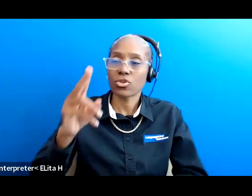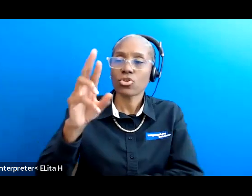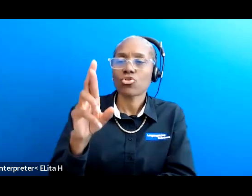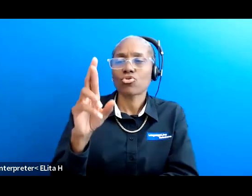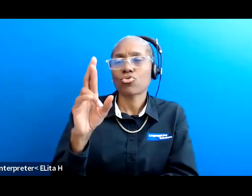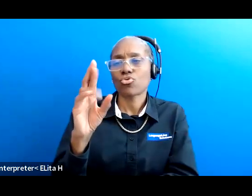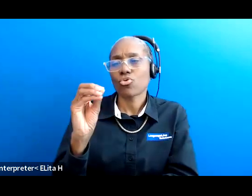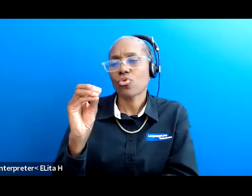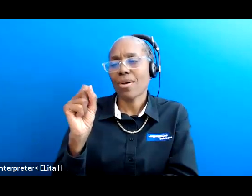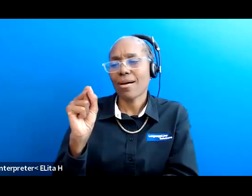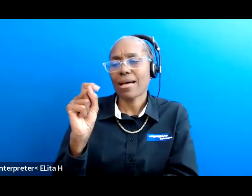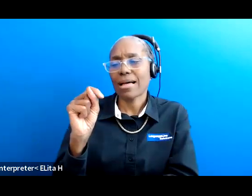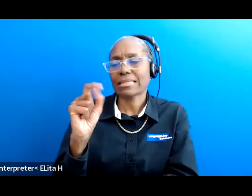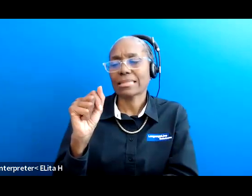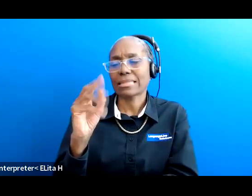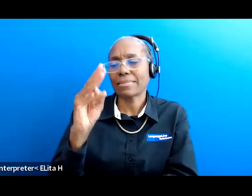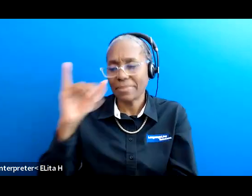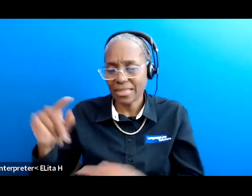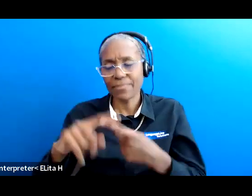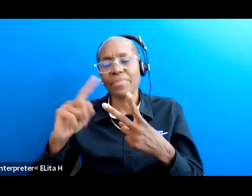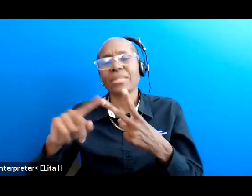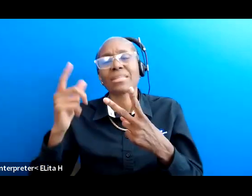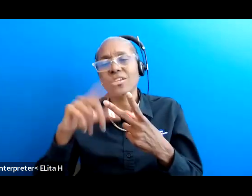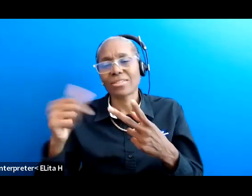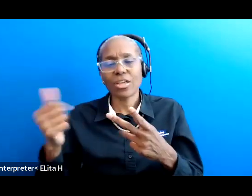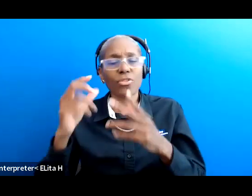this healthcare professional about other options because sometimes